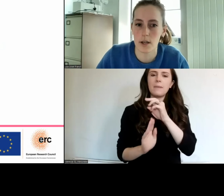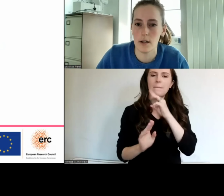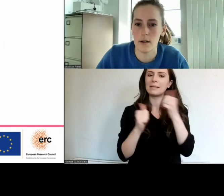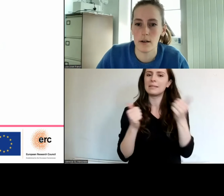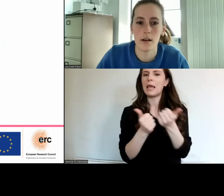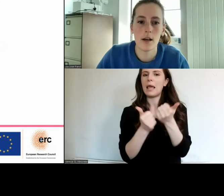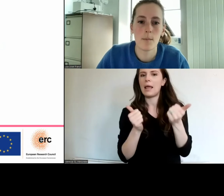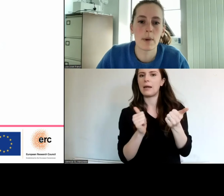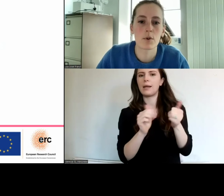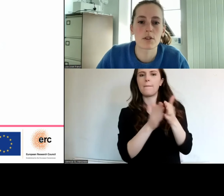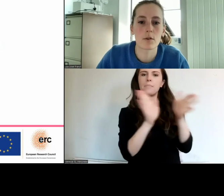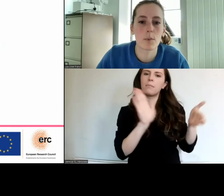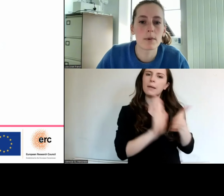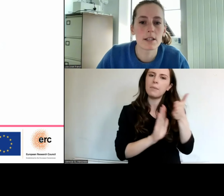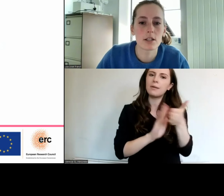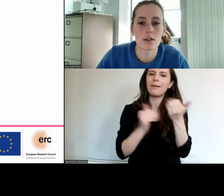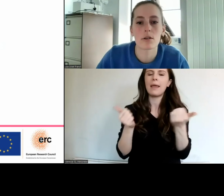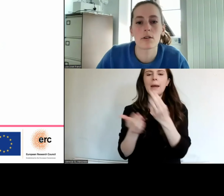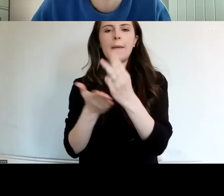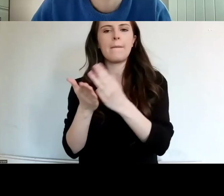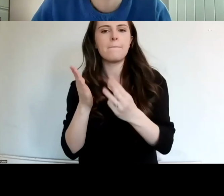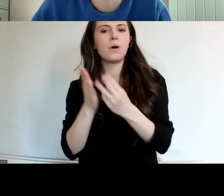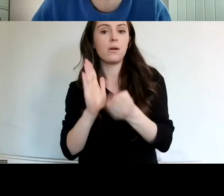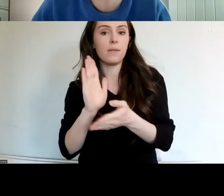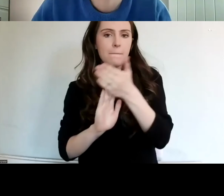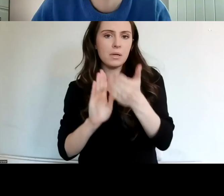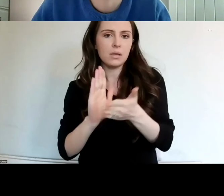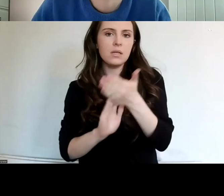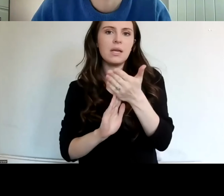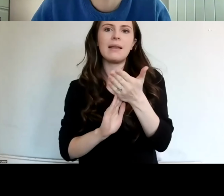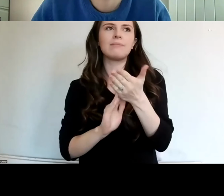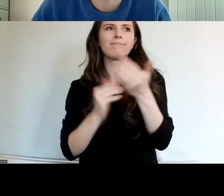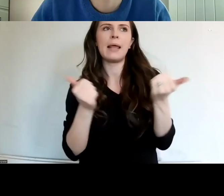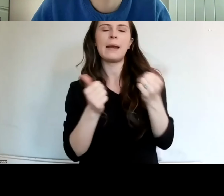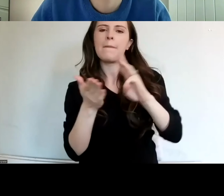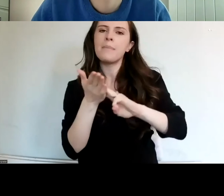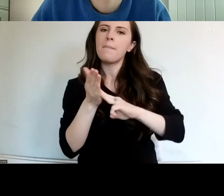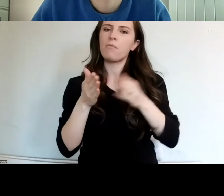which is members of the public generally have access or which is occupied...